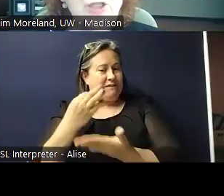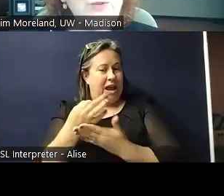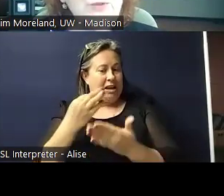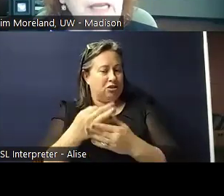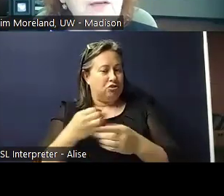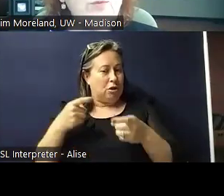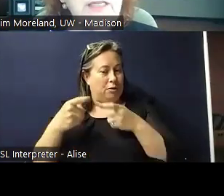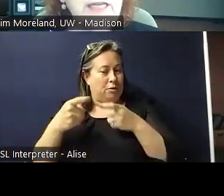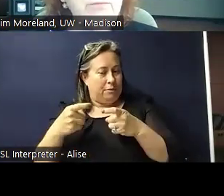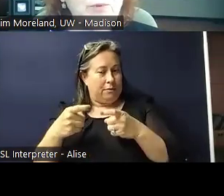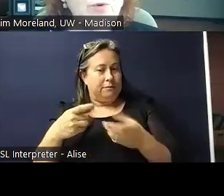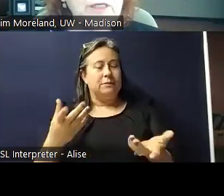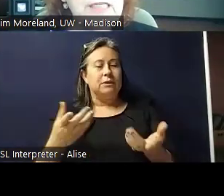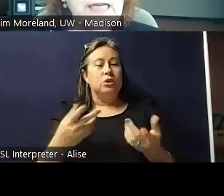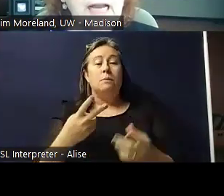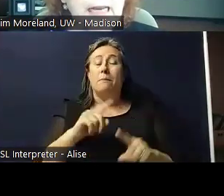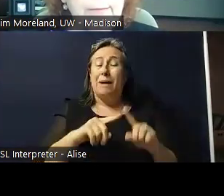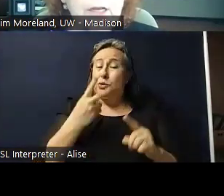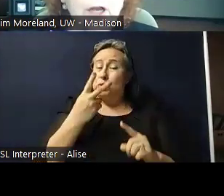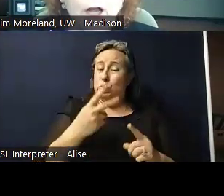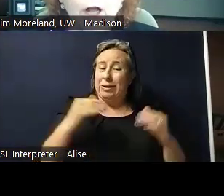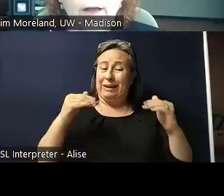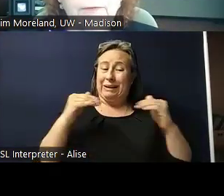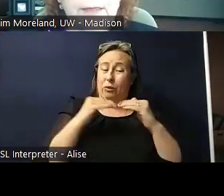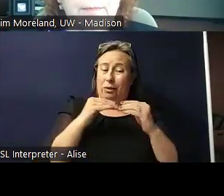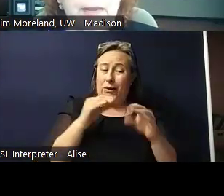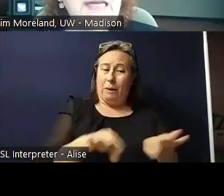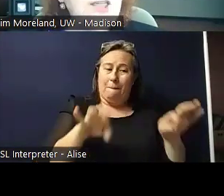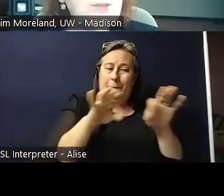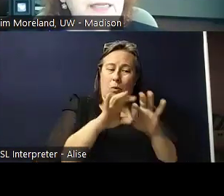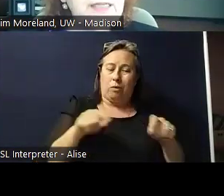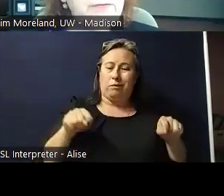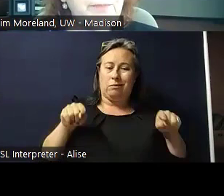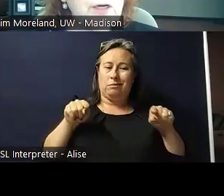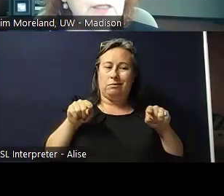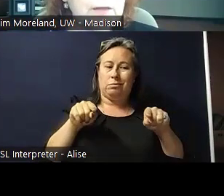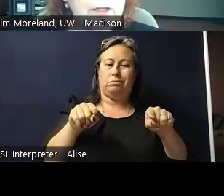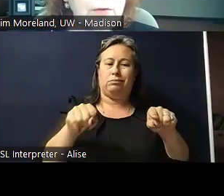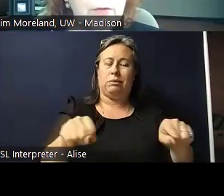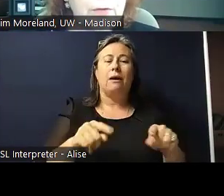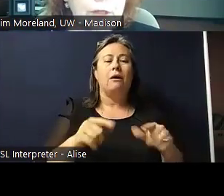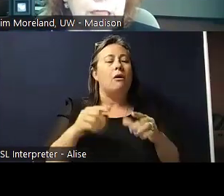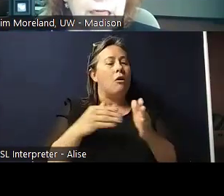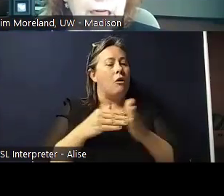two equally important items often managed by different parts of the university,